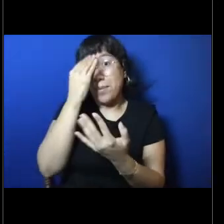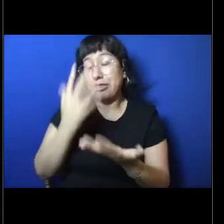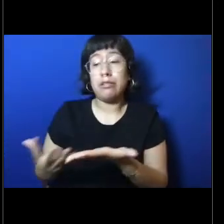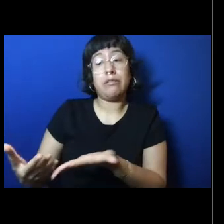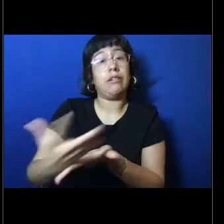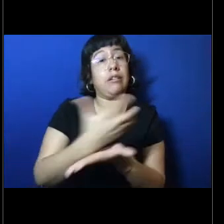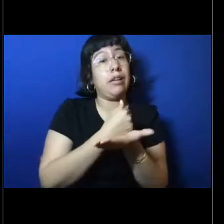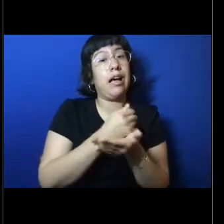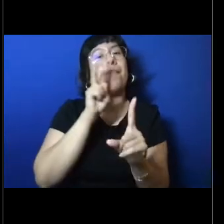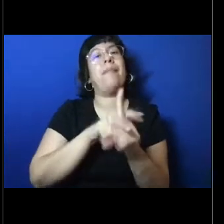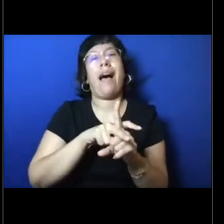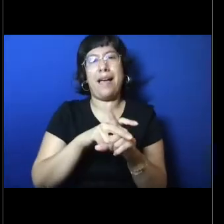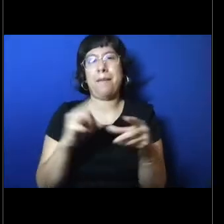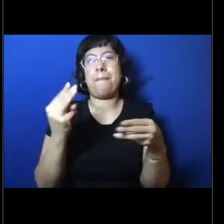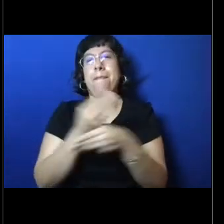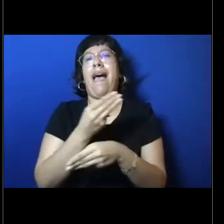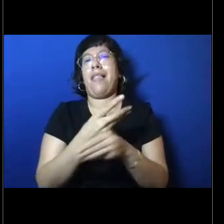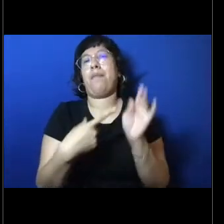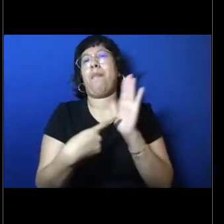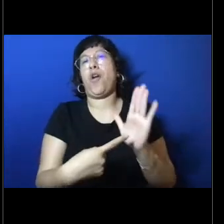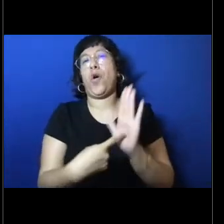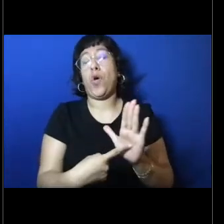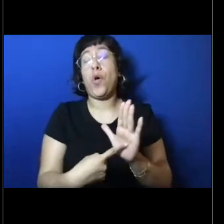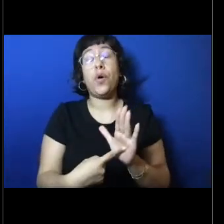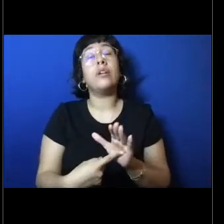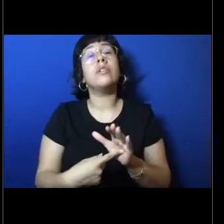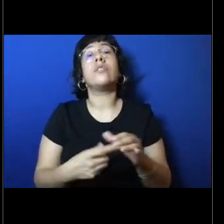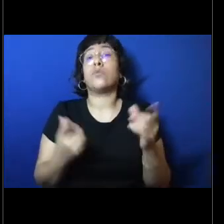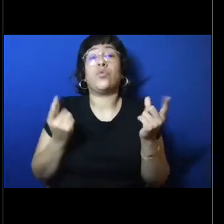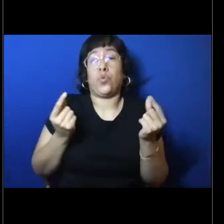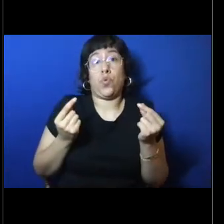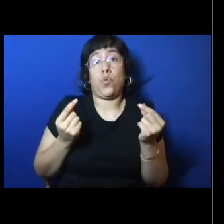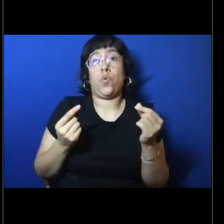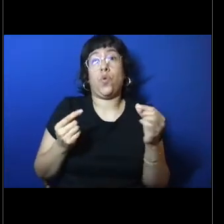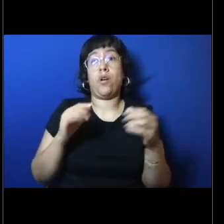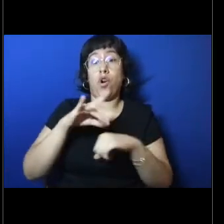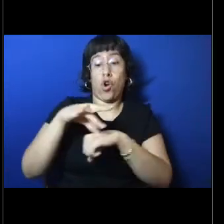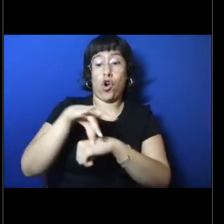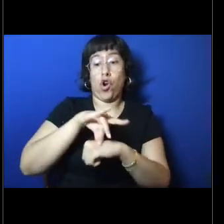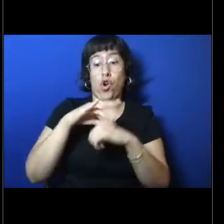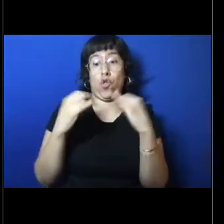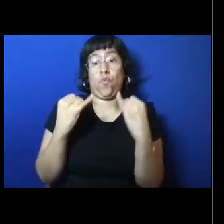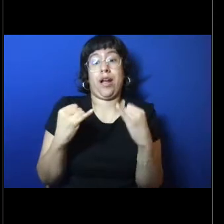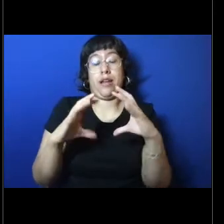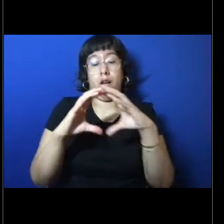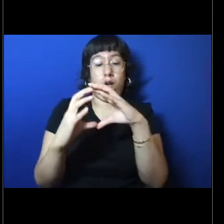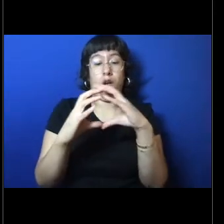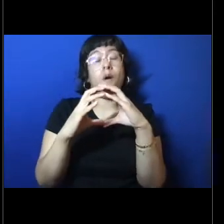that basically takes what the earth looks like right now and predicts what it will look like in the future. That's called a weather forecast.